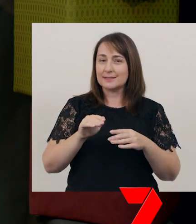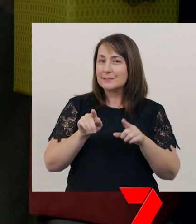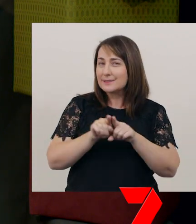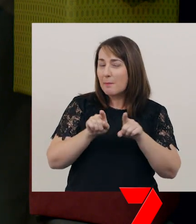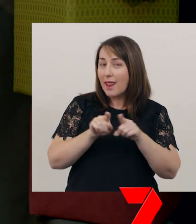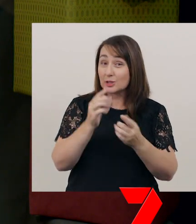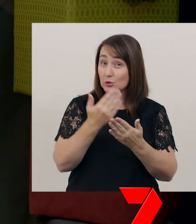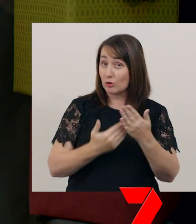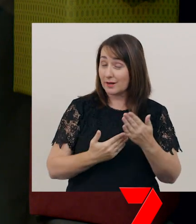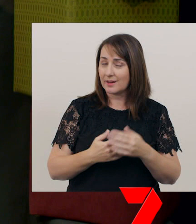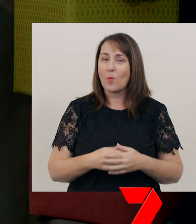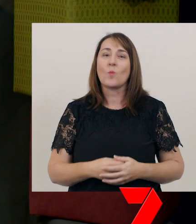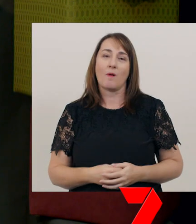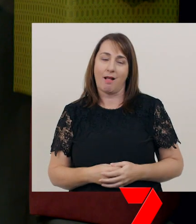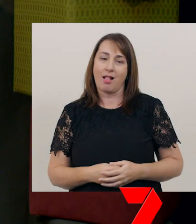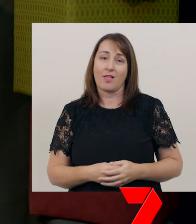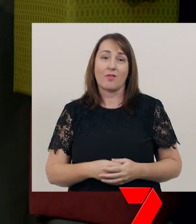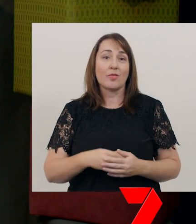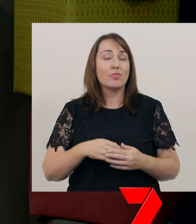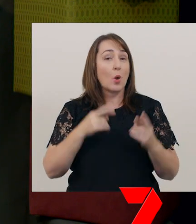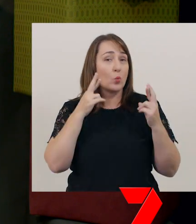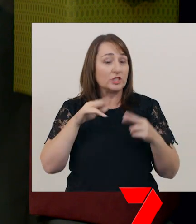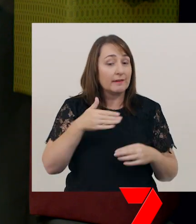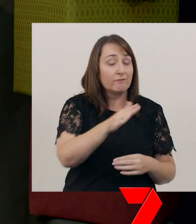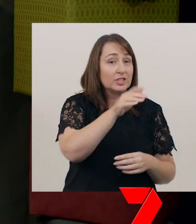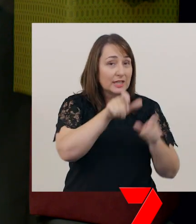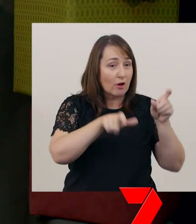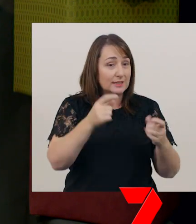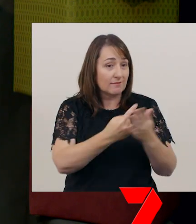Many of the events and characters in ‘The Wishing Fish’ were similar, or the same,